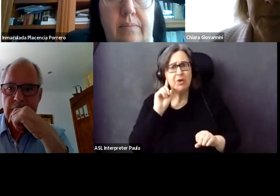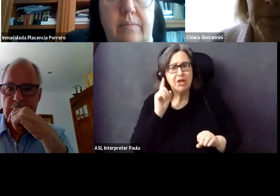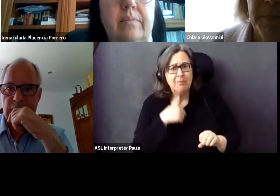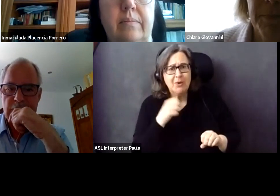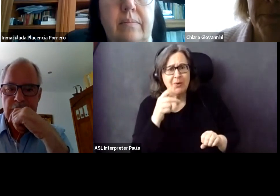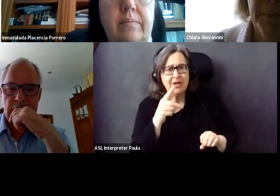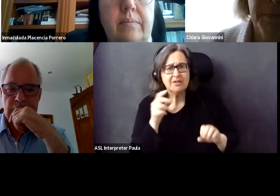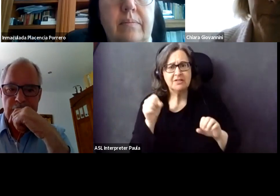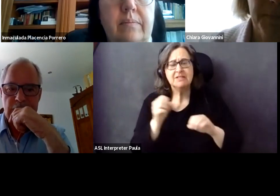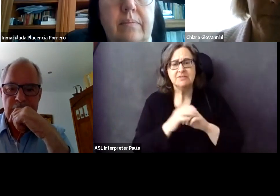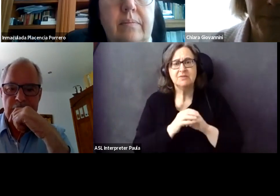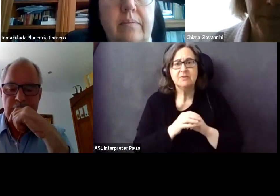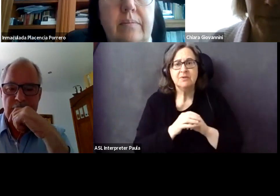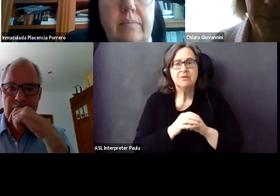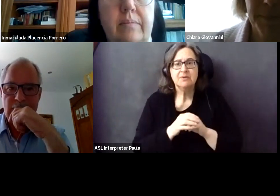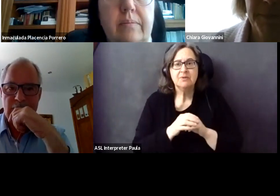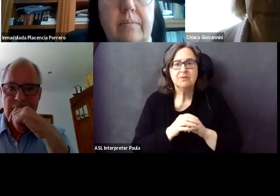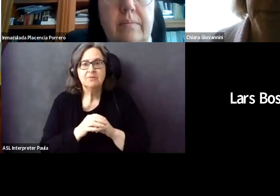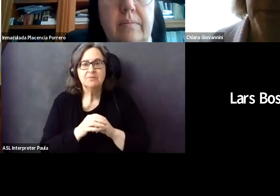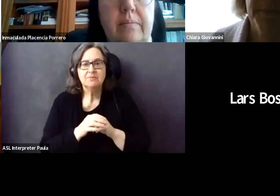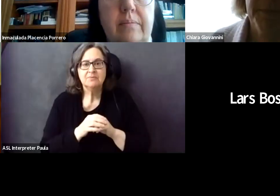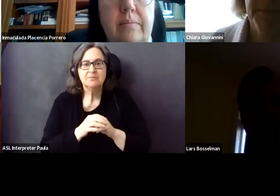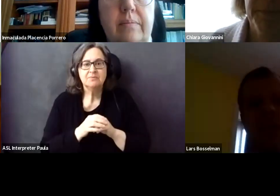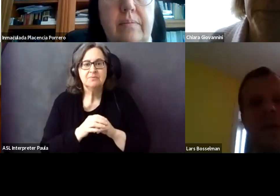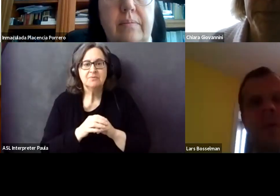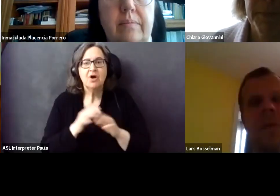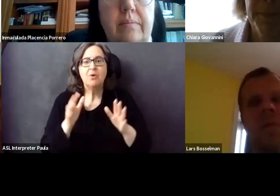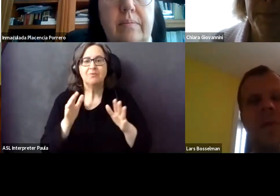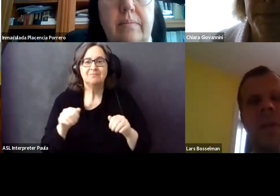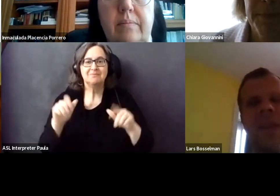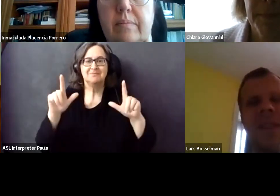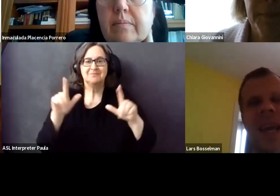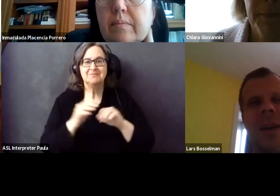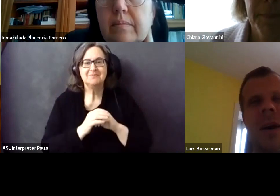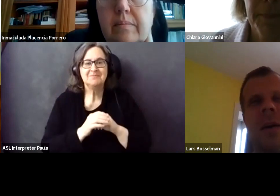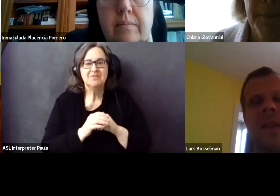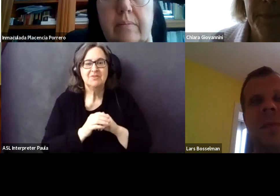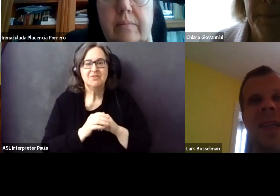What do you see as the impact? First, I hope